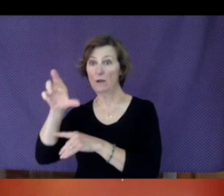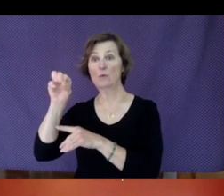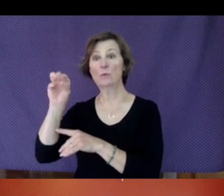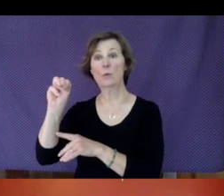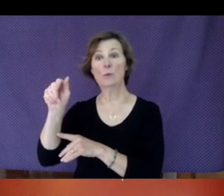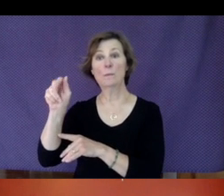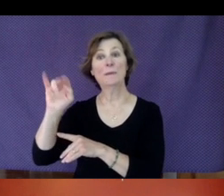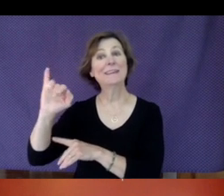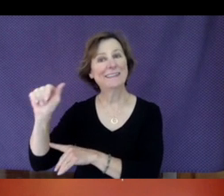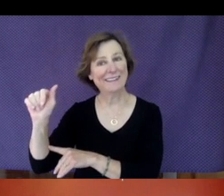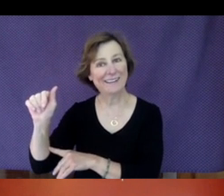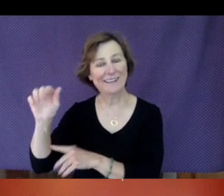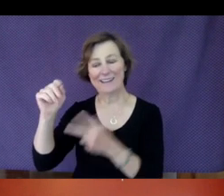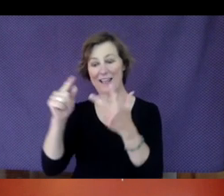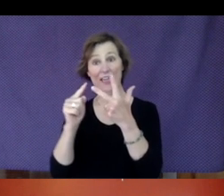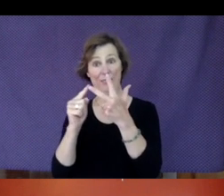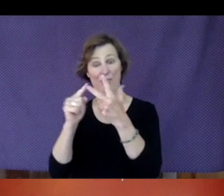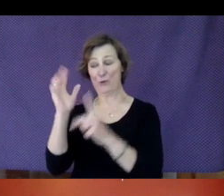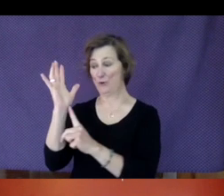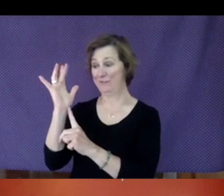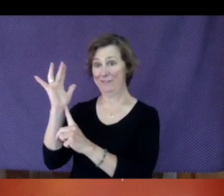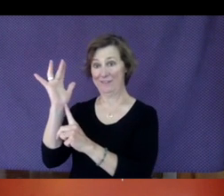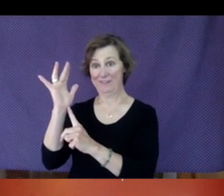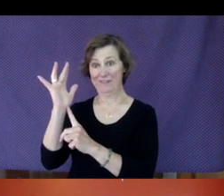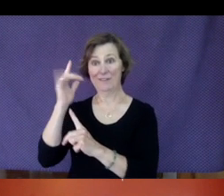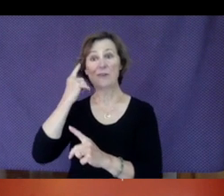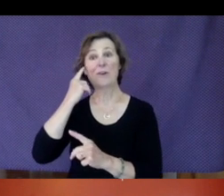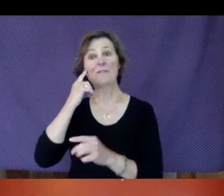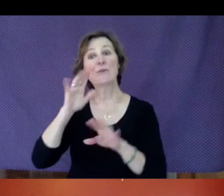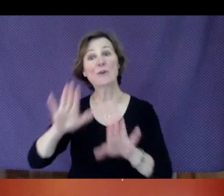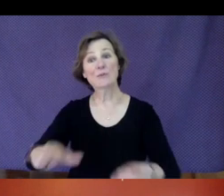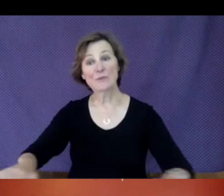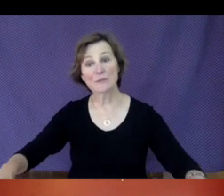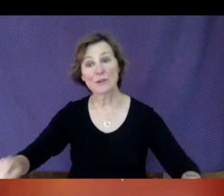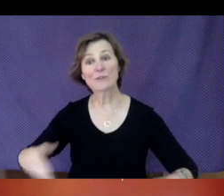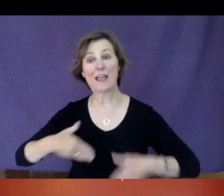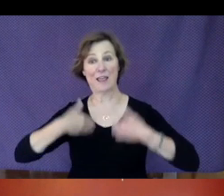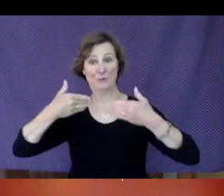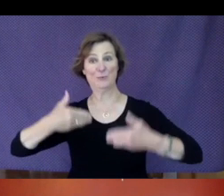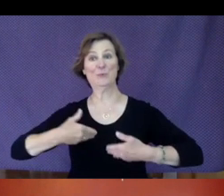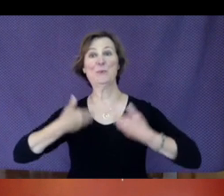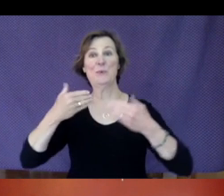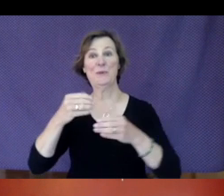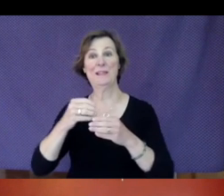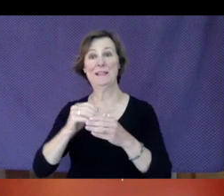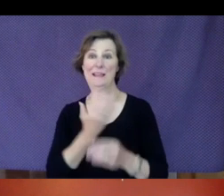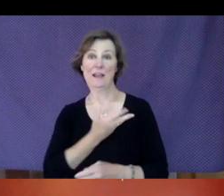And we light our third for the children and youth in our religious exploration program